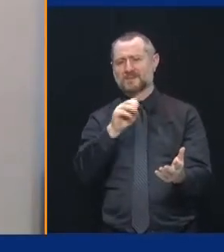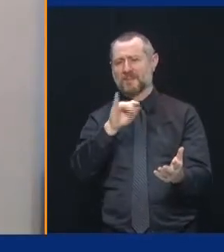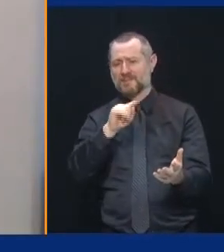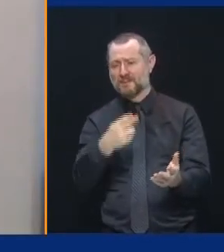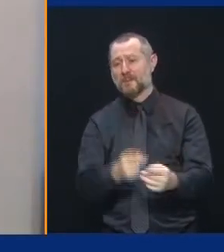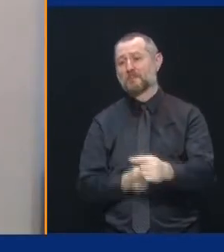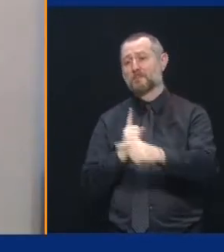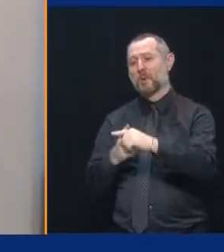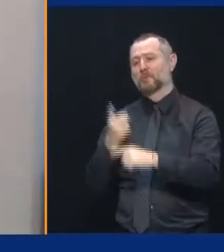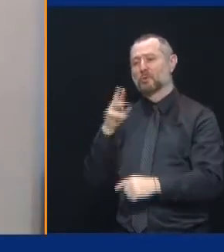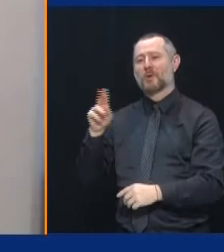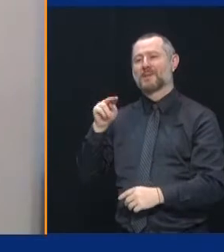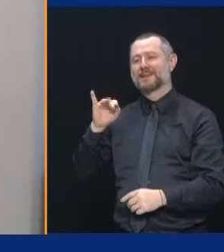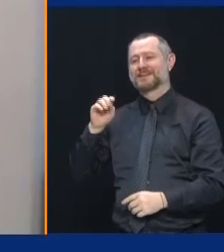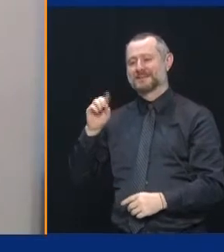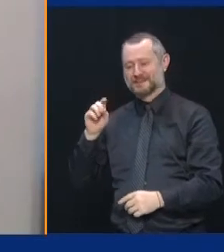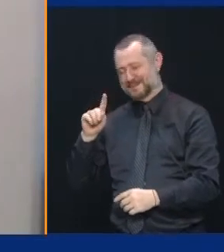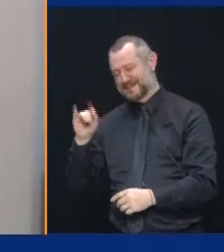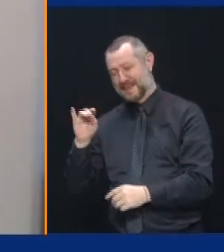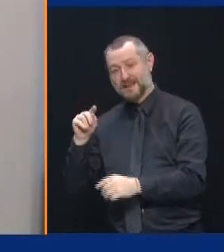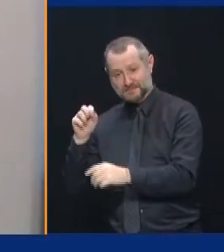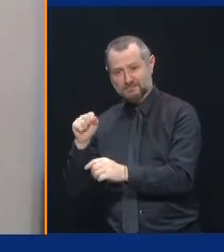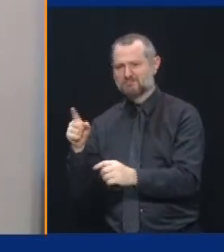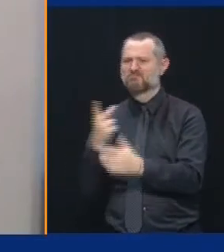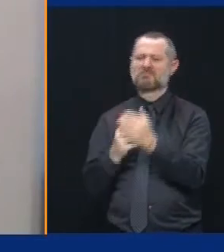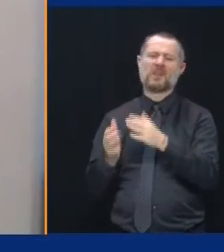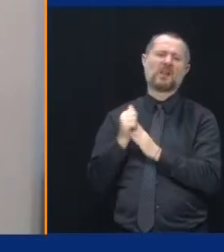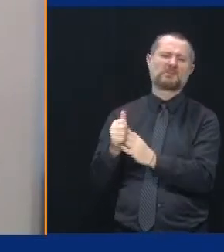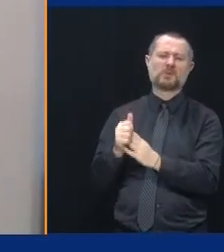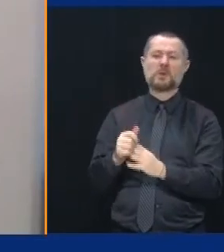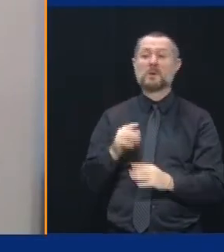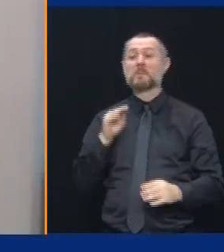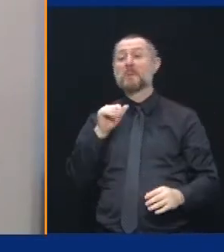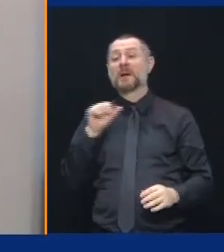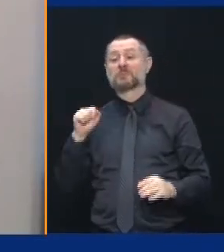EQUITY MAKES ALL THE DIFFERENCE IN THE WORLD.